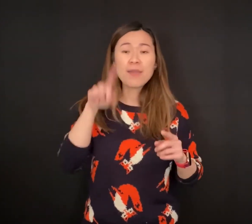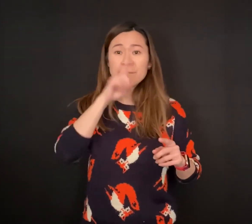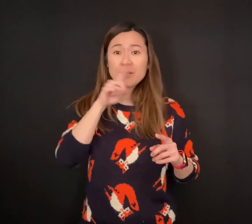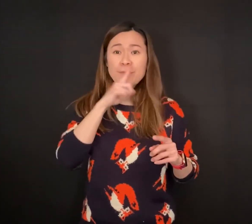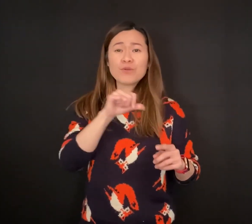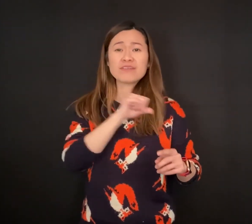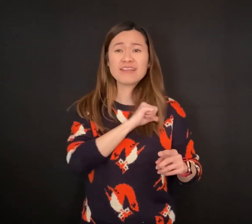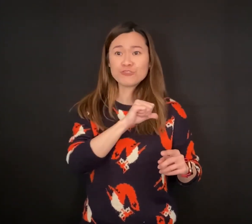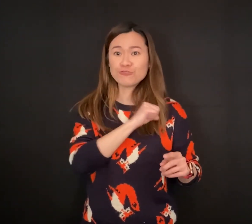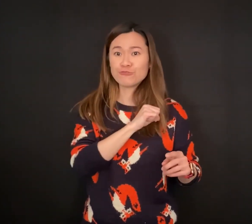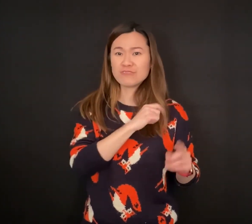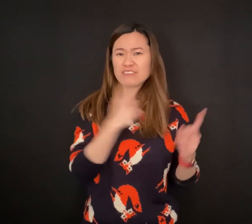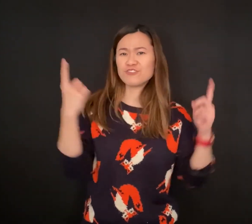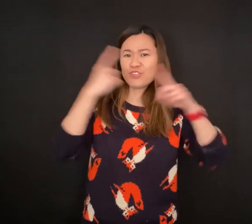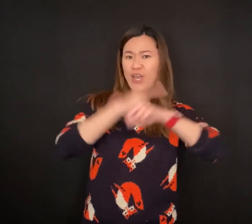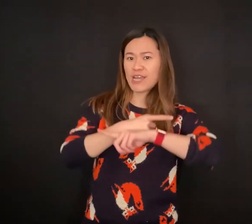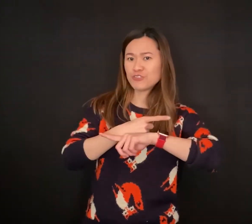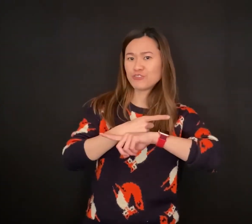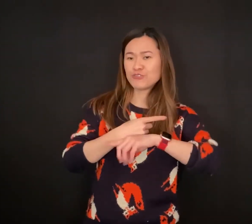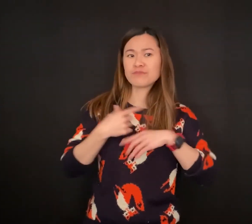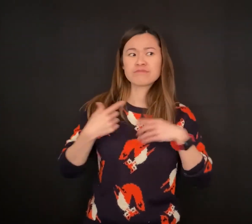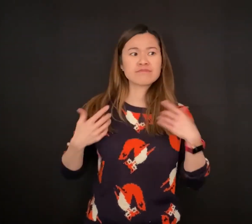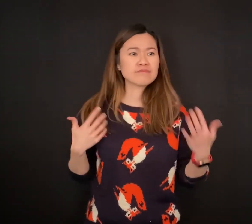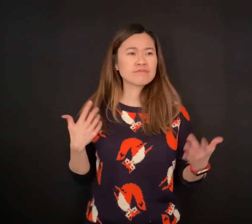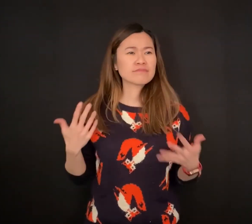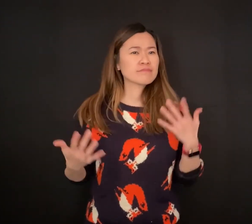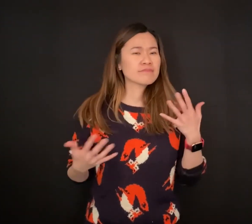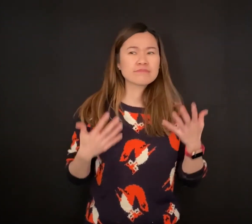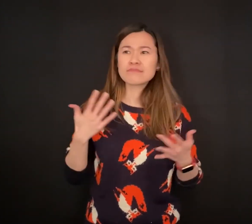people's attitudes have changed.